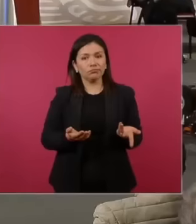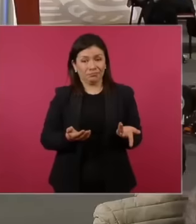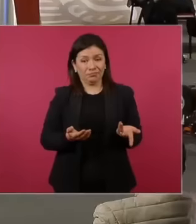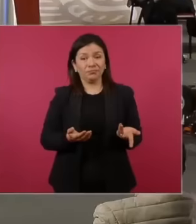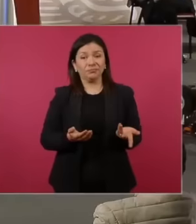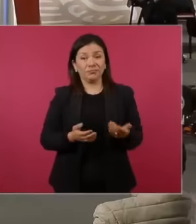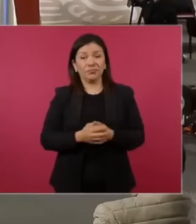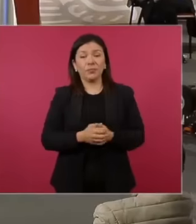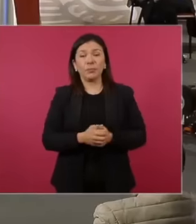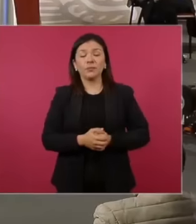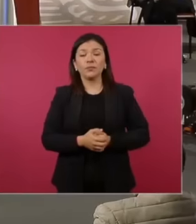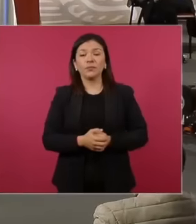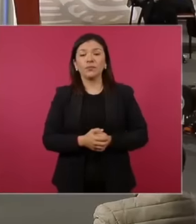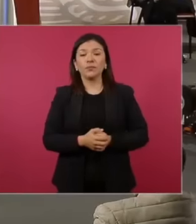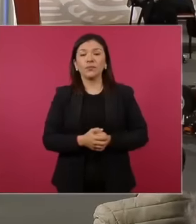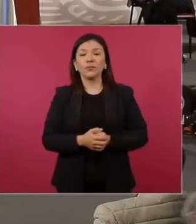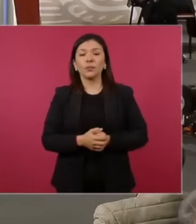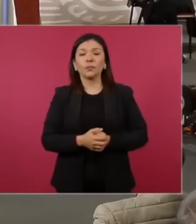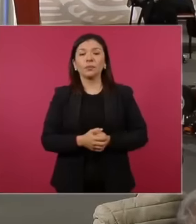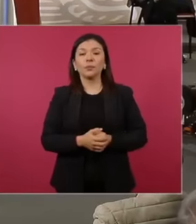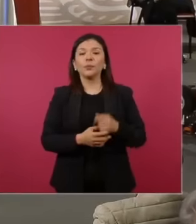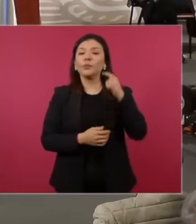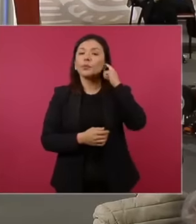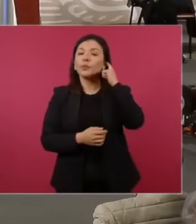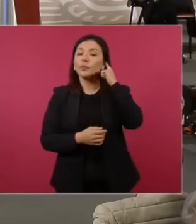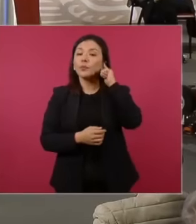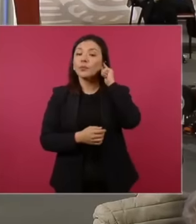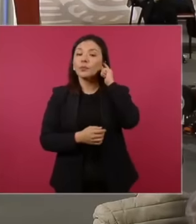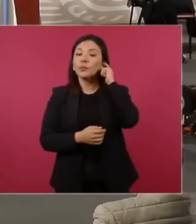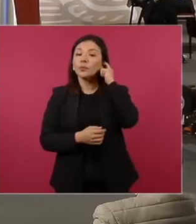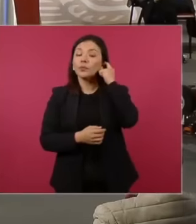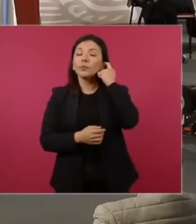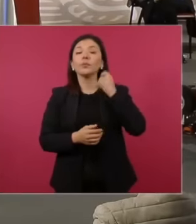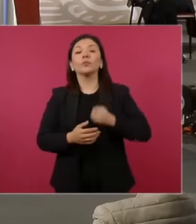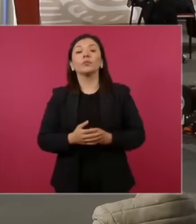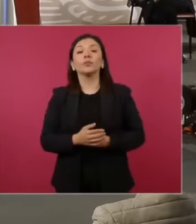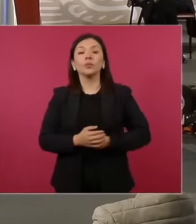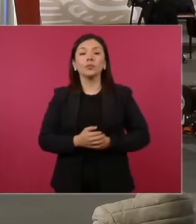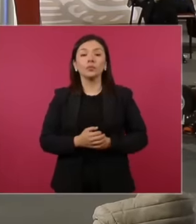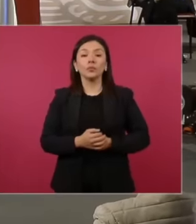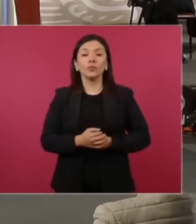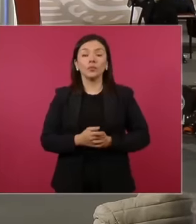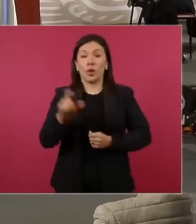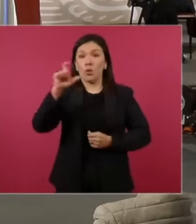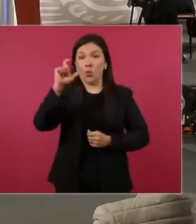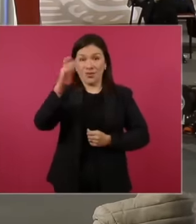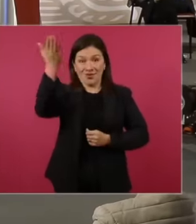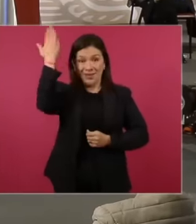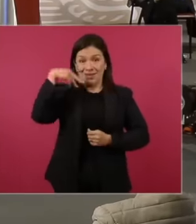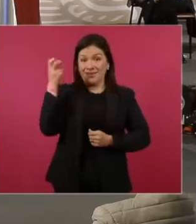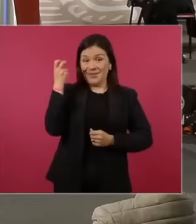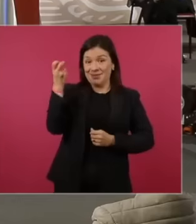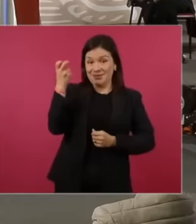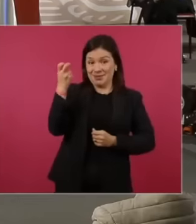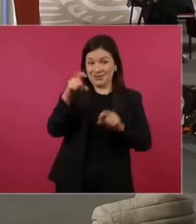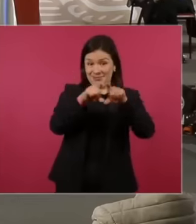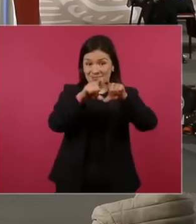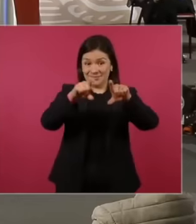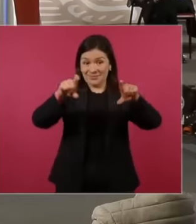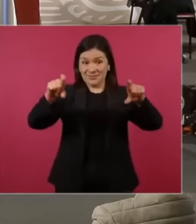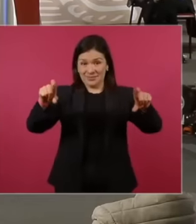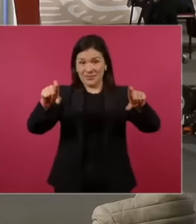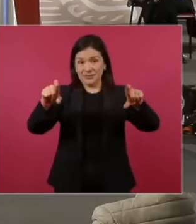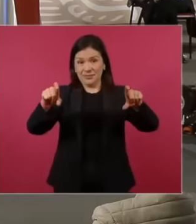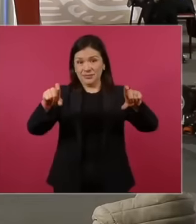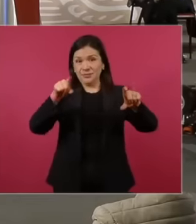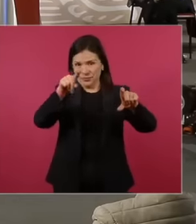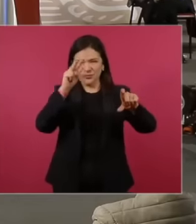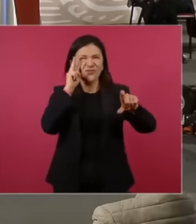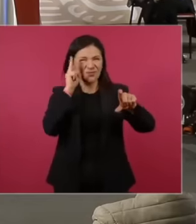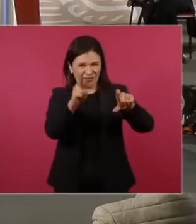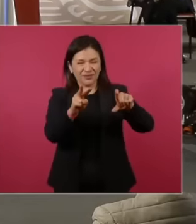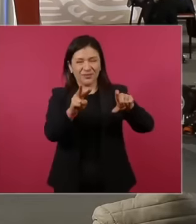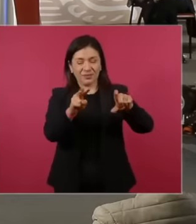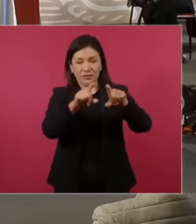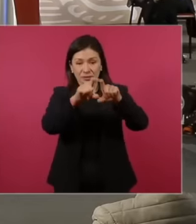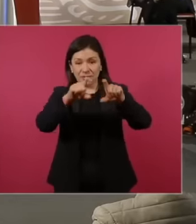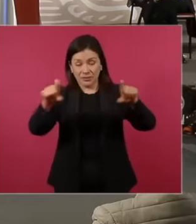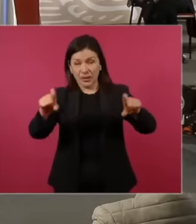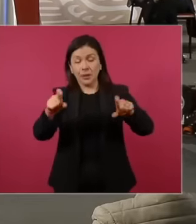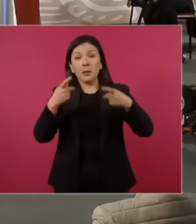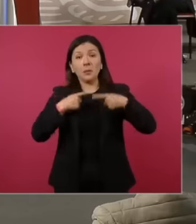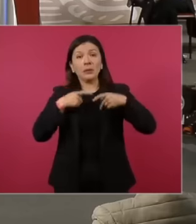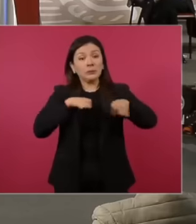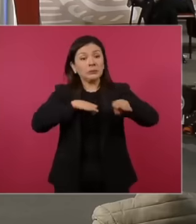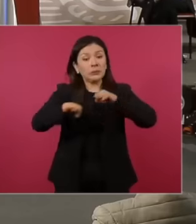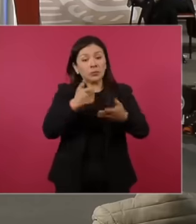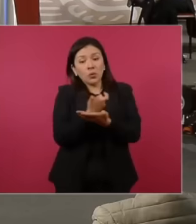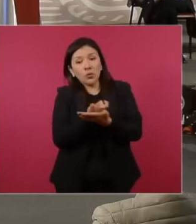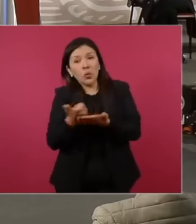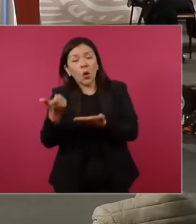here when we were here and it's a matter of looking at it, the minimum wage in Mexico was